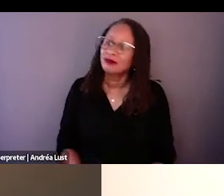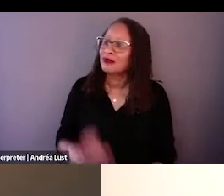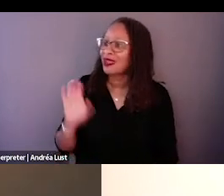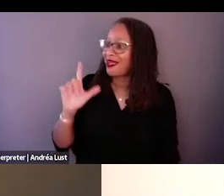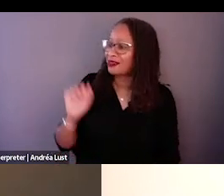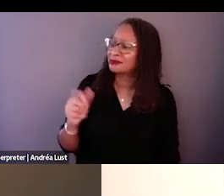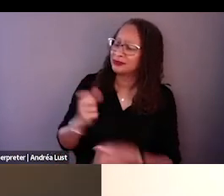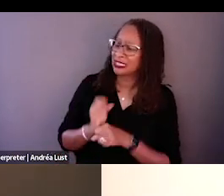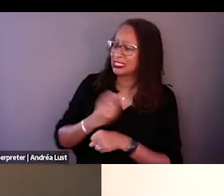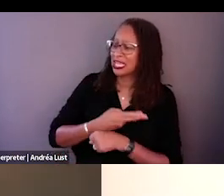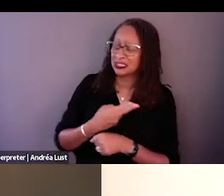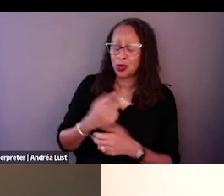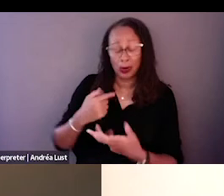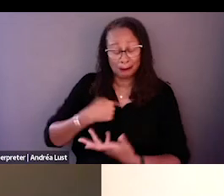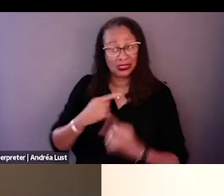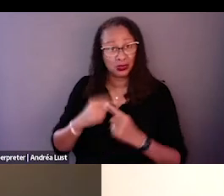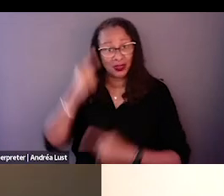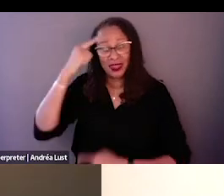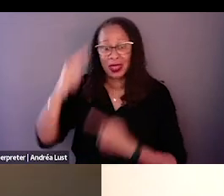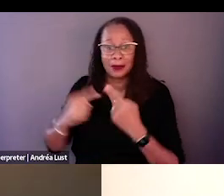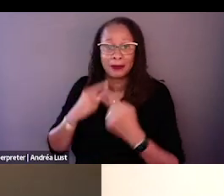Ella Taylor: Yes.